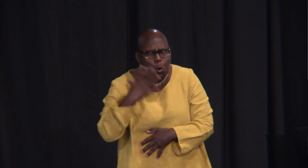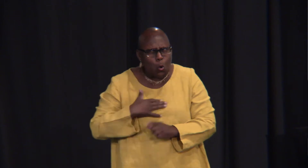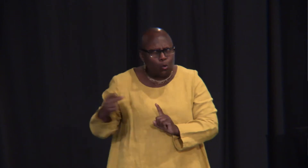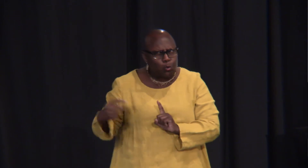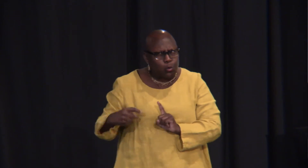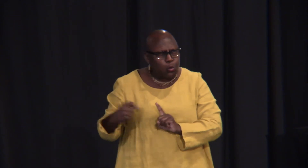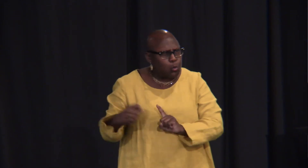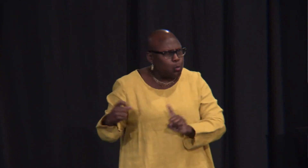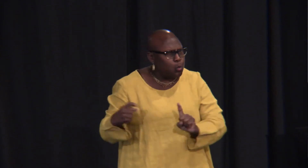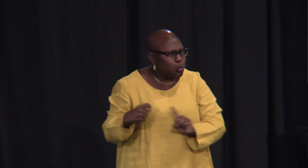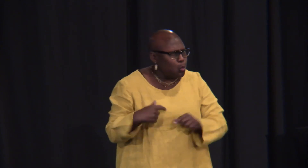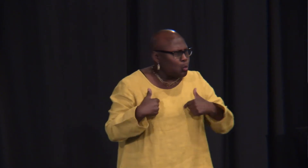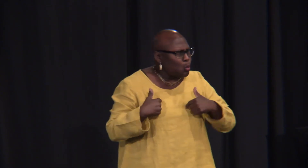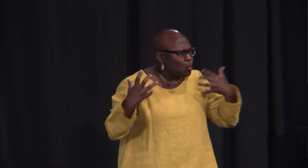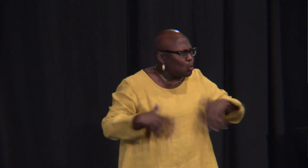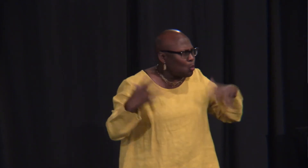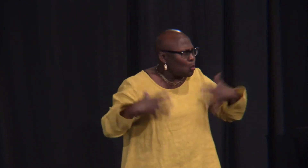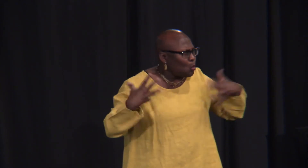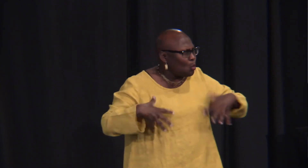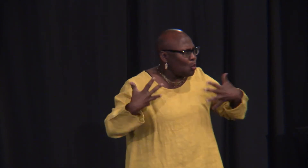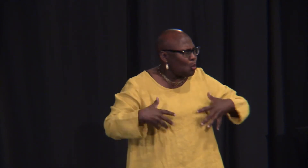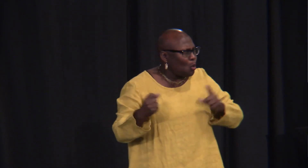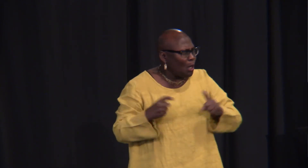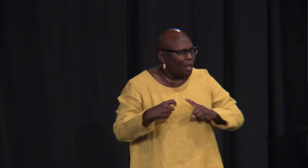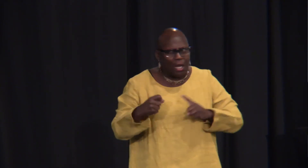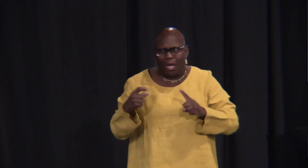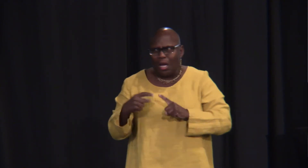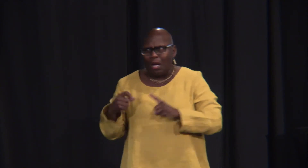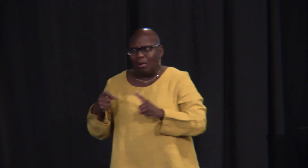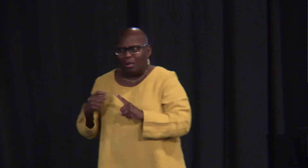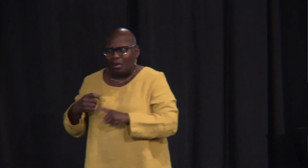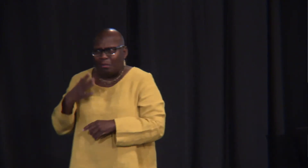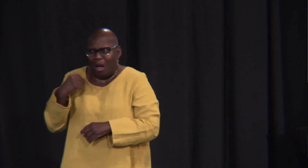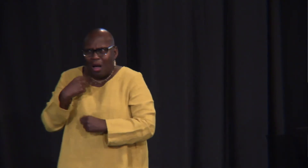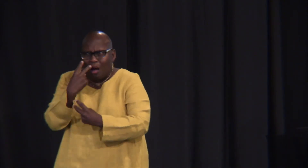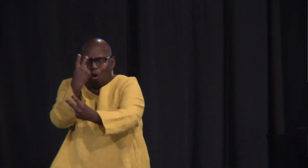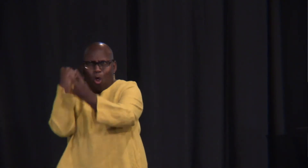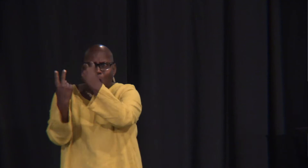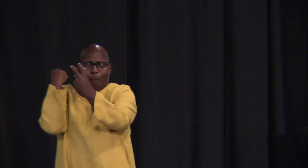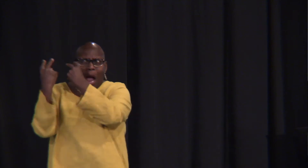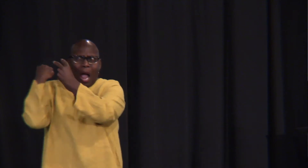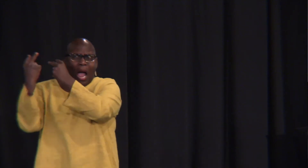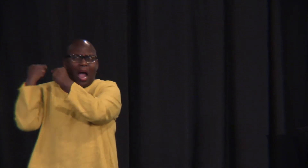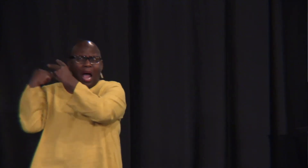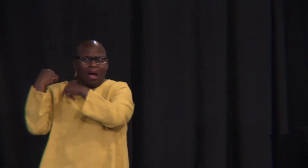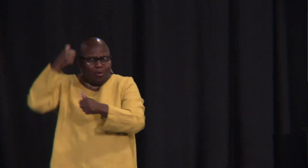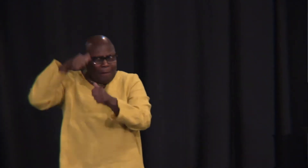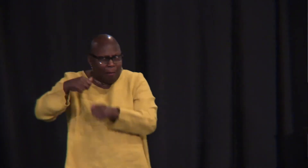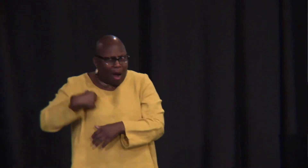you are and I am operating under - a way of being in the world that you have